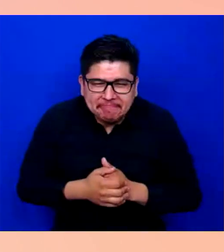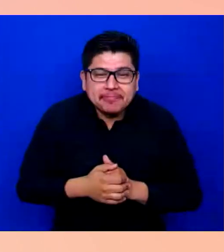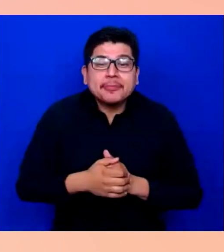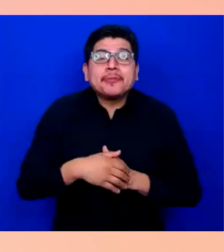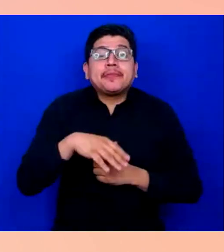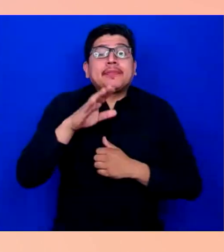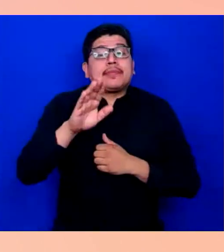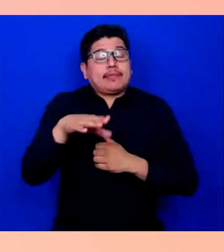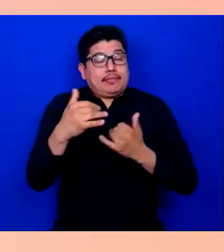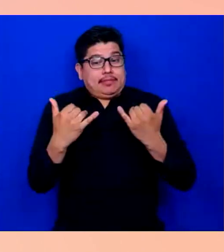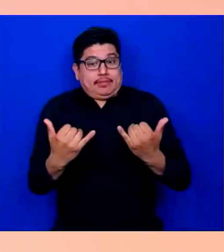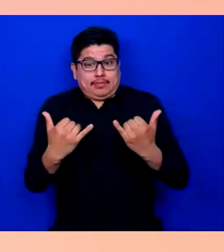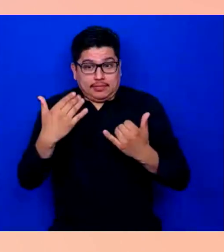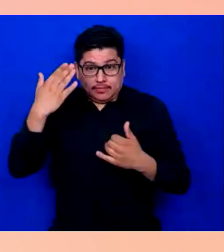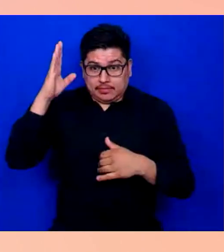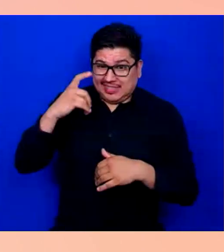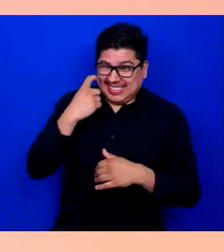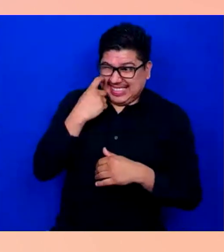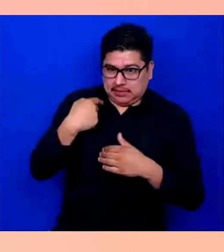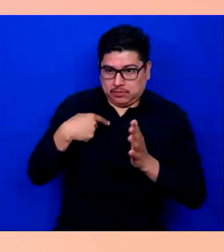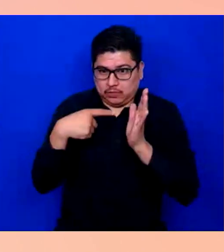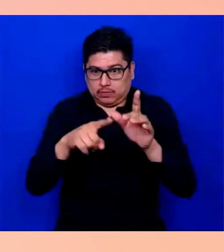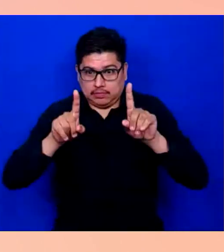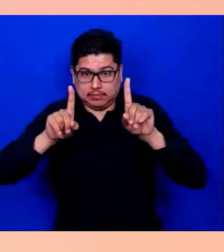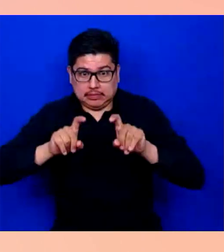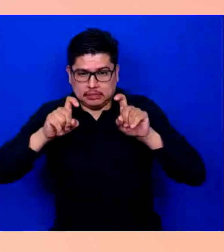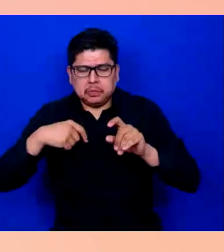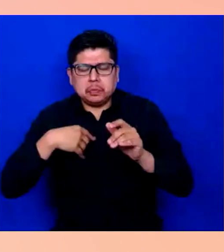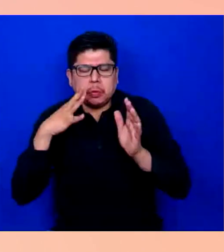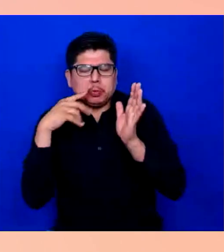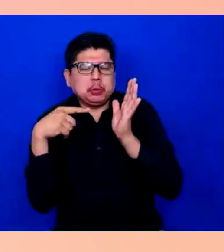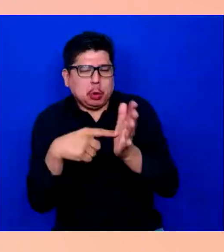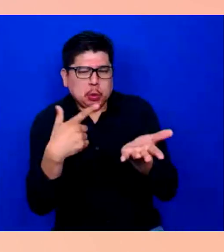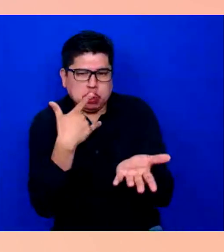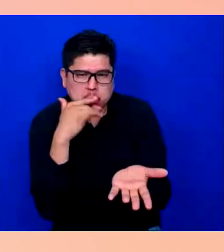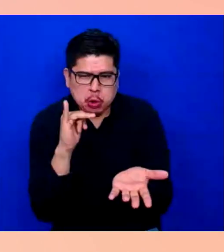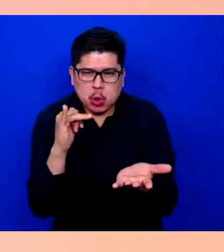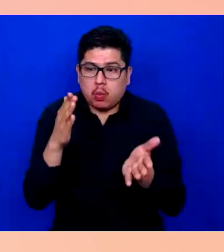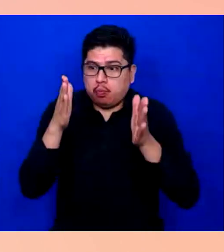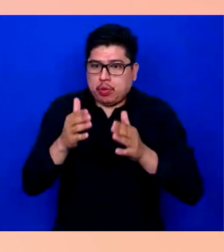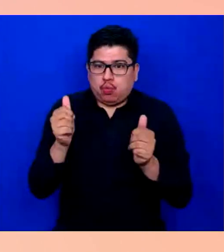I'll show you how I use it as a person with a mobility disability. Then you'll see how Roberto uses